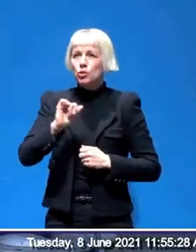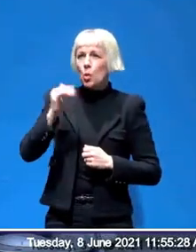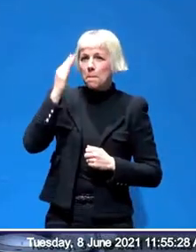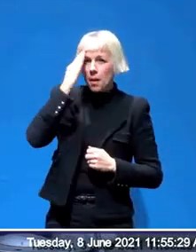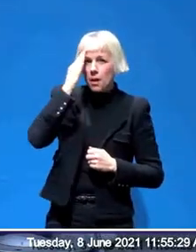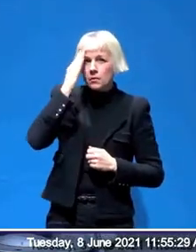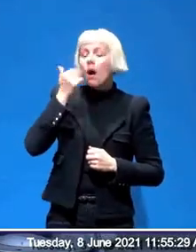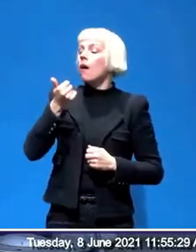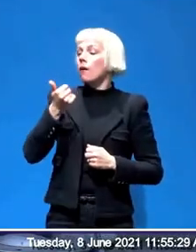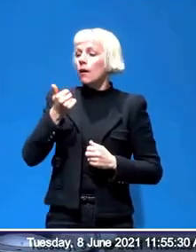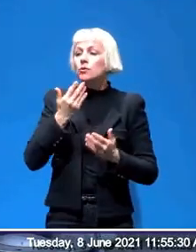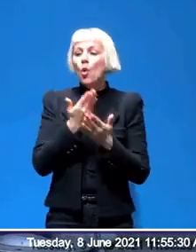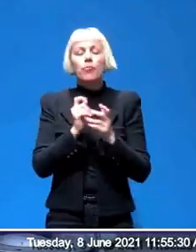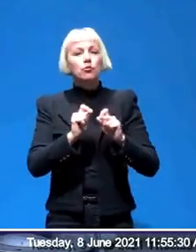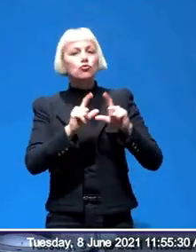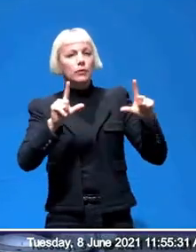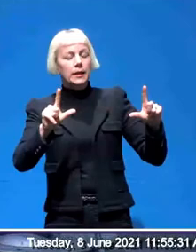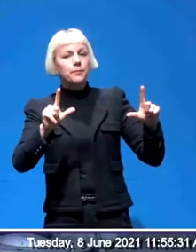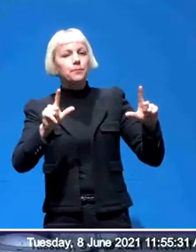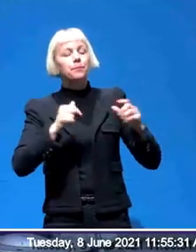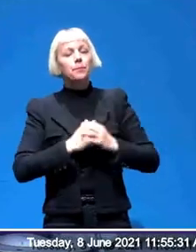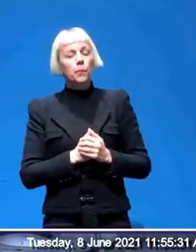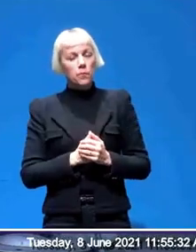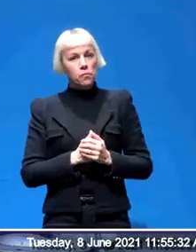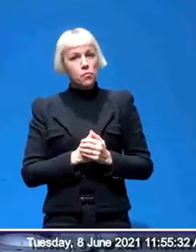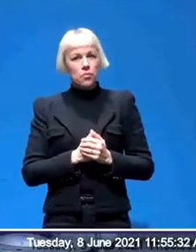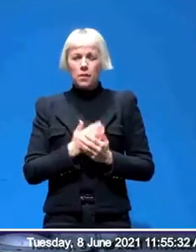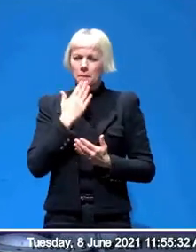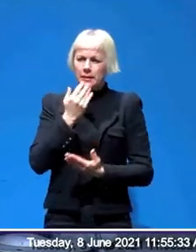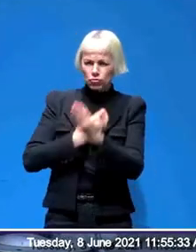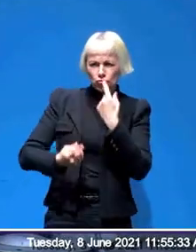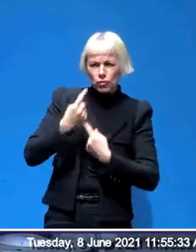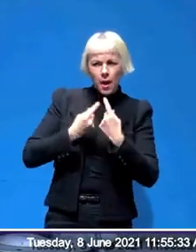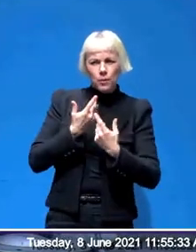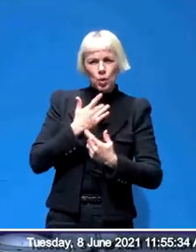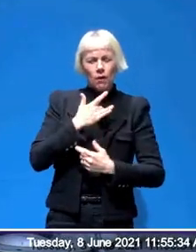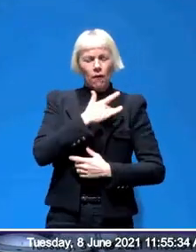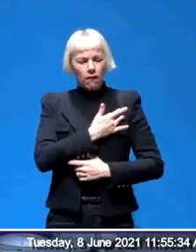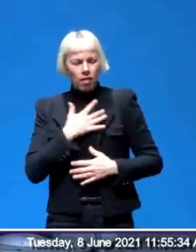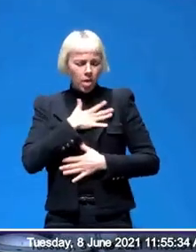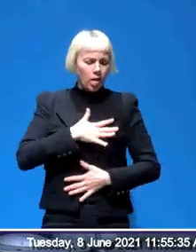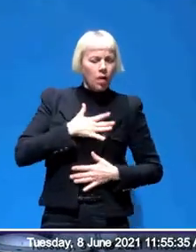on the screen, that's helpful --- when you decided to write to Mr Hoffman,